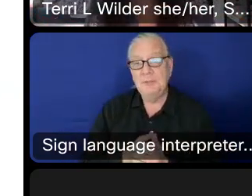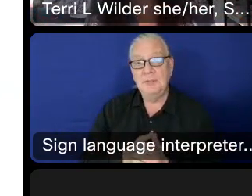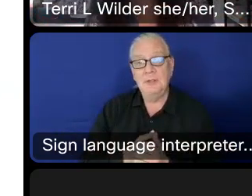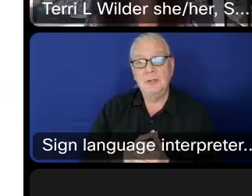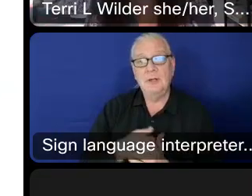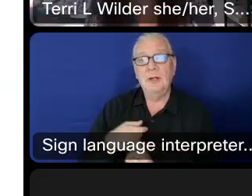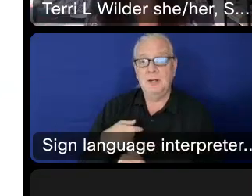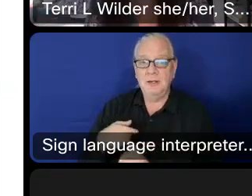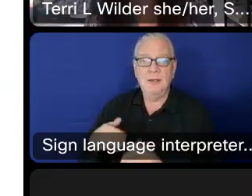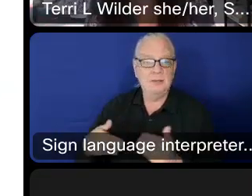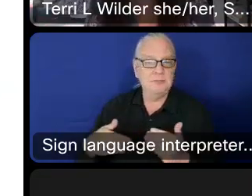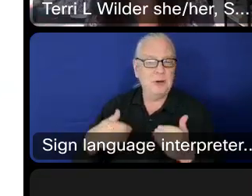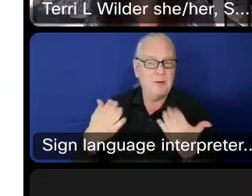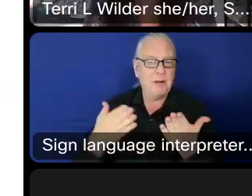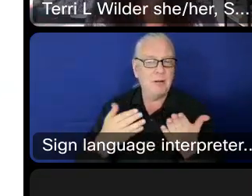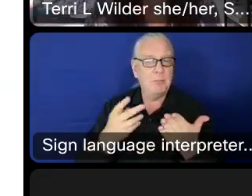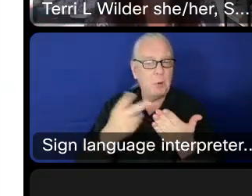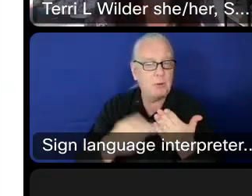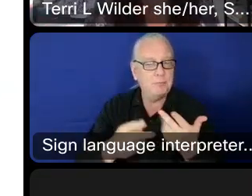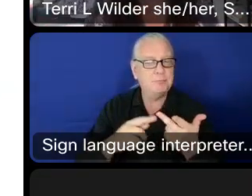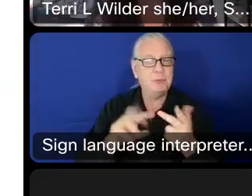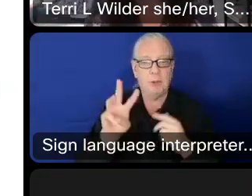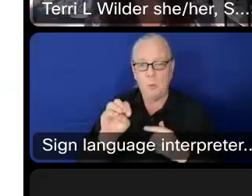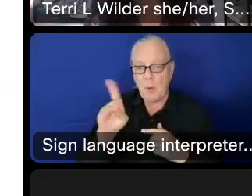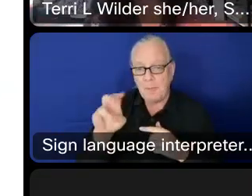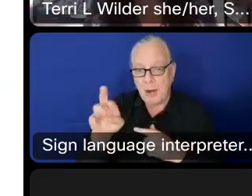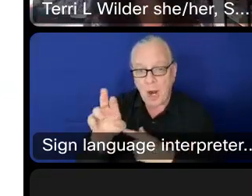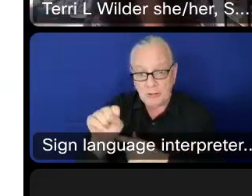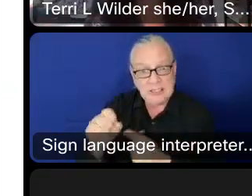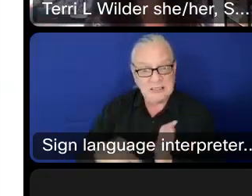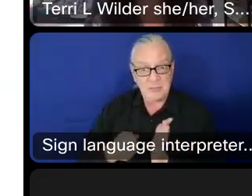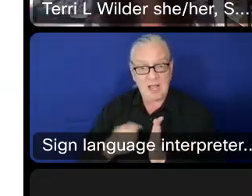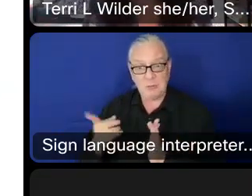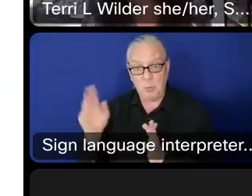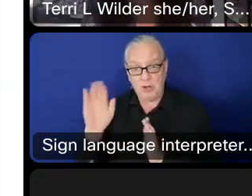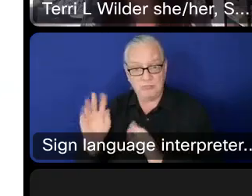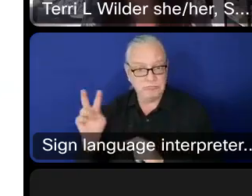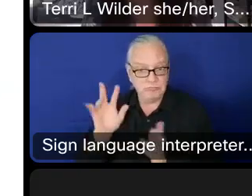programs, webinars. Sometimes they even come in person to do